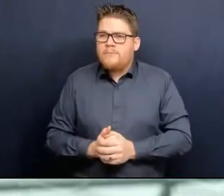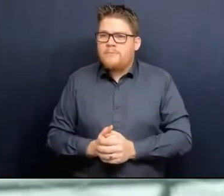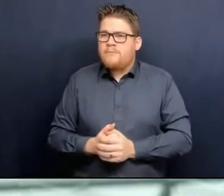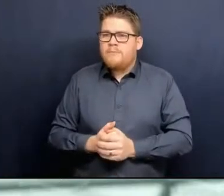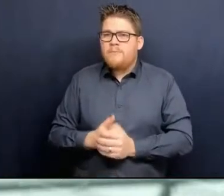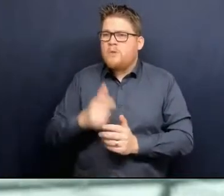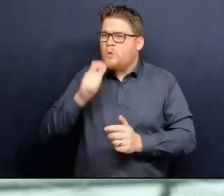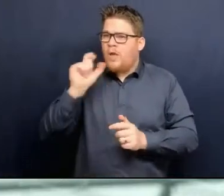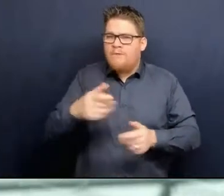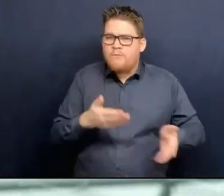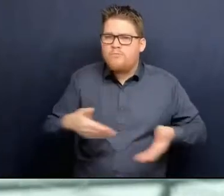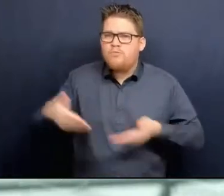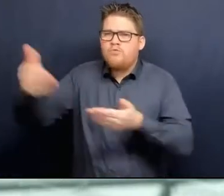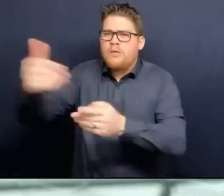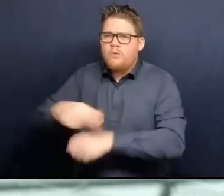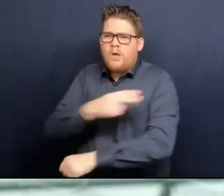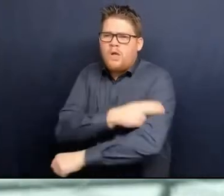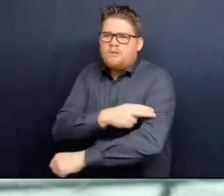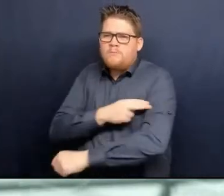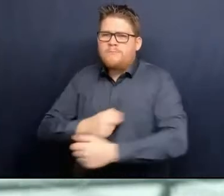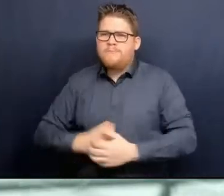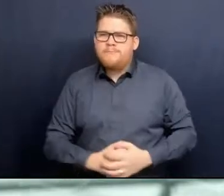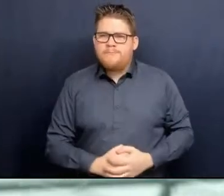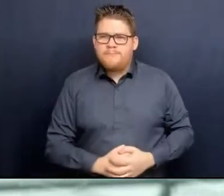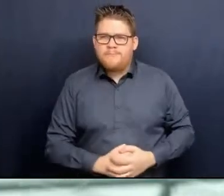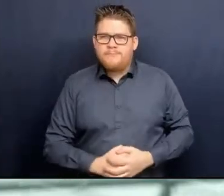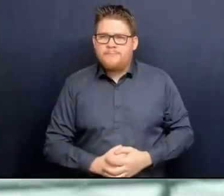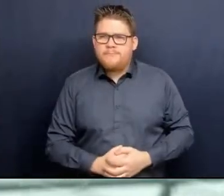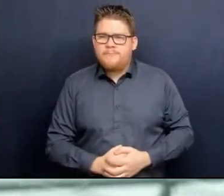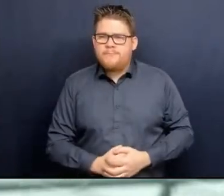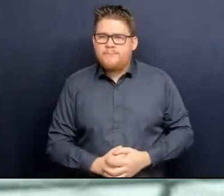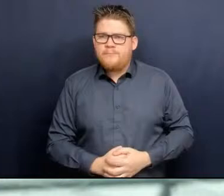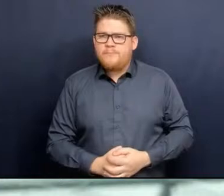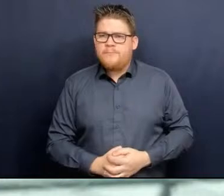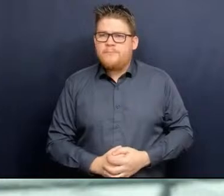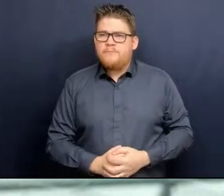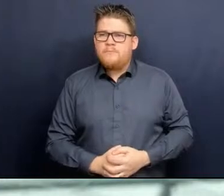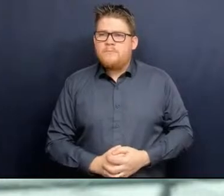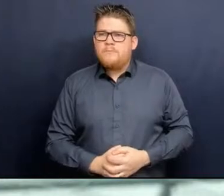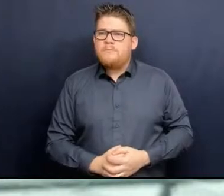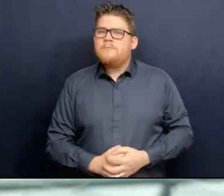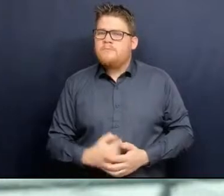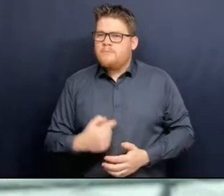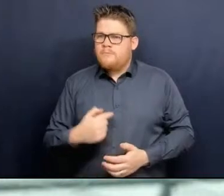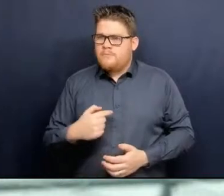and we know that it's highly protective. At preventing